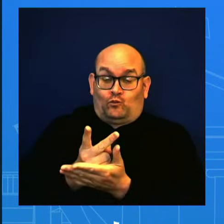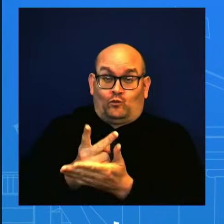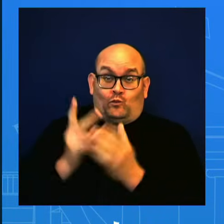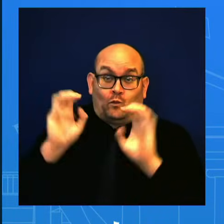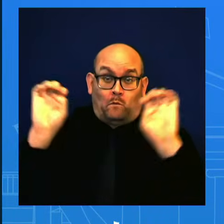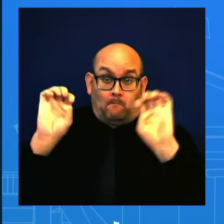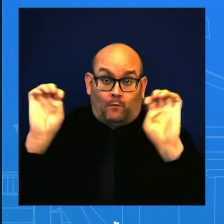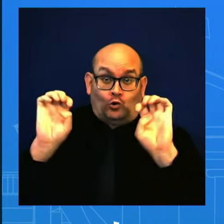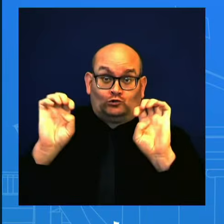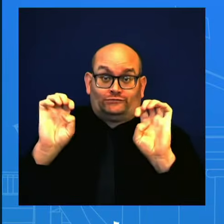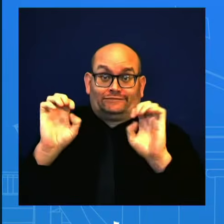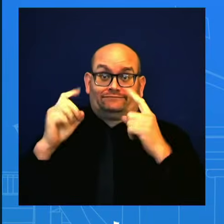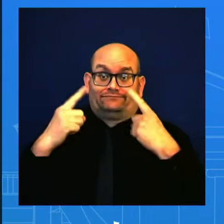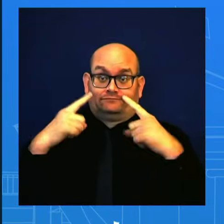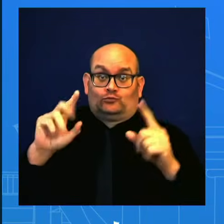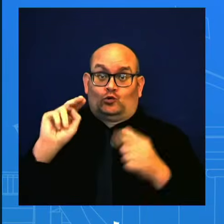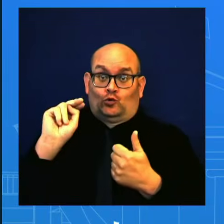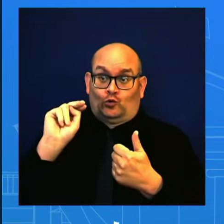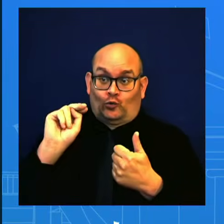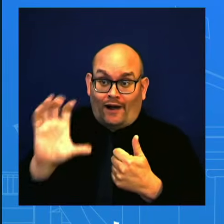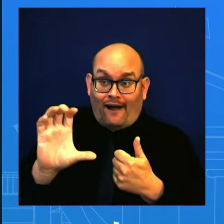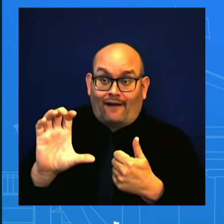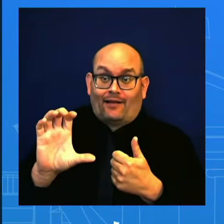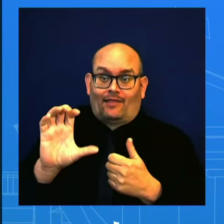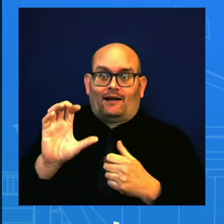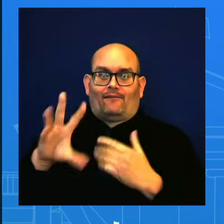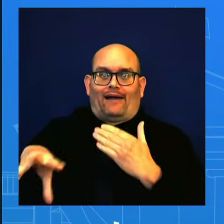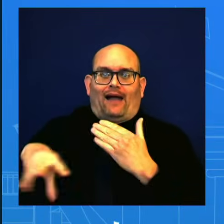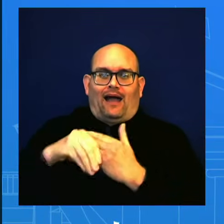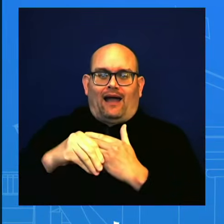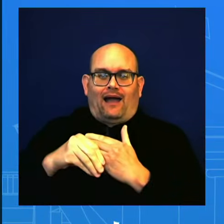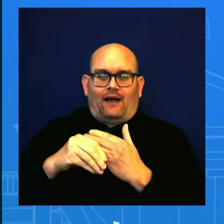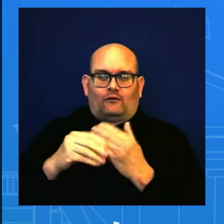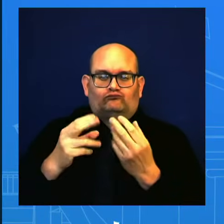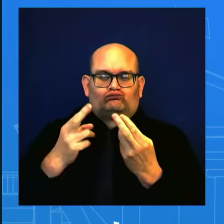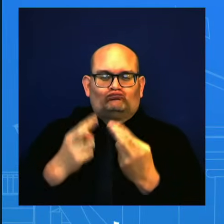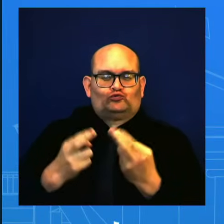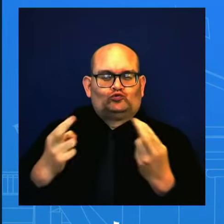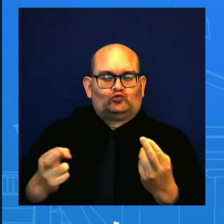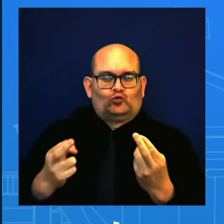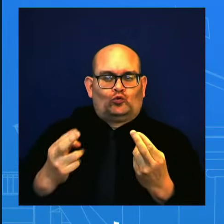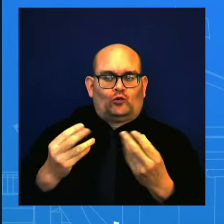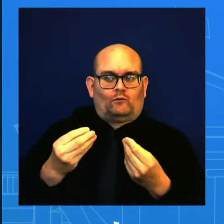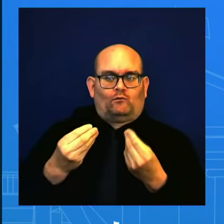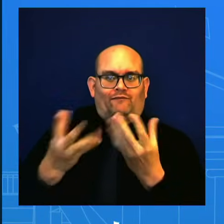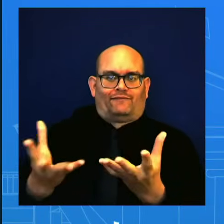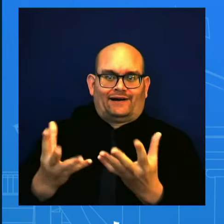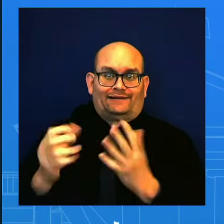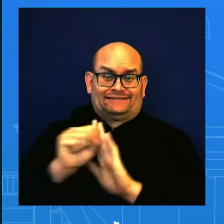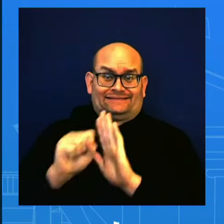Urban Search and Rescue Teams, as well as water and meals. Additionally, personnel from DOD,